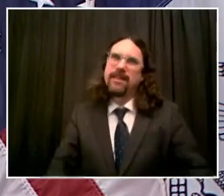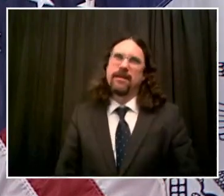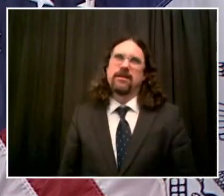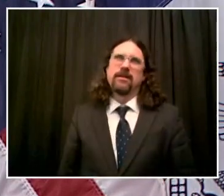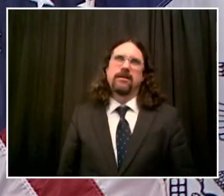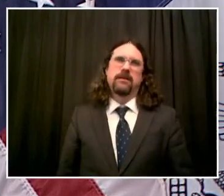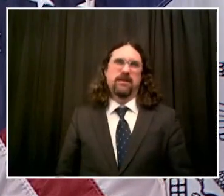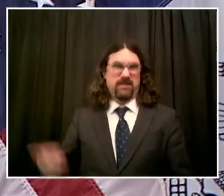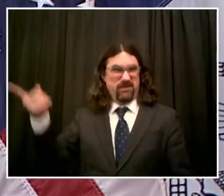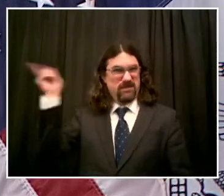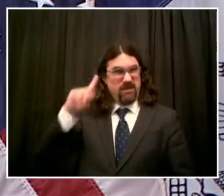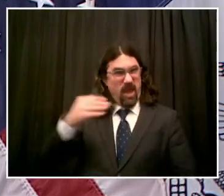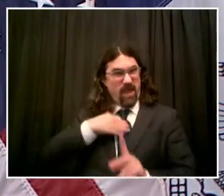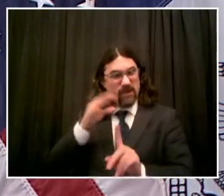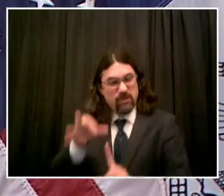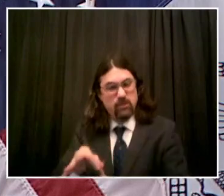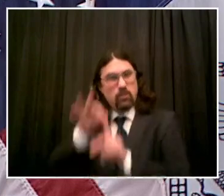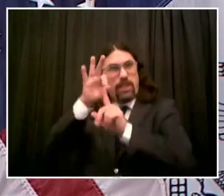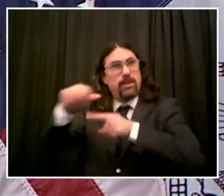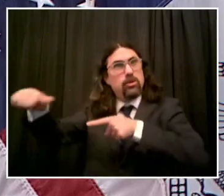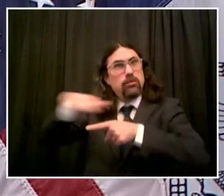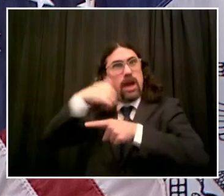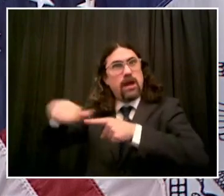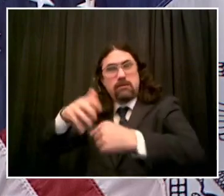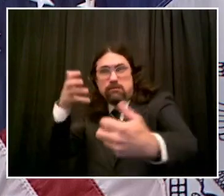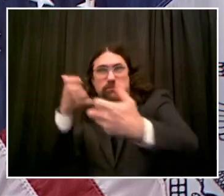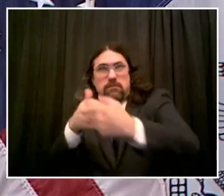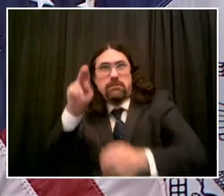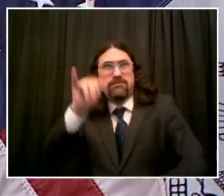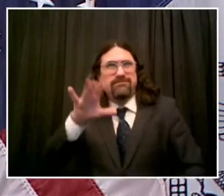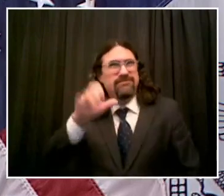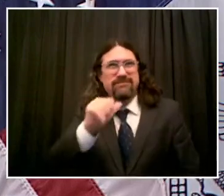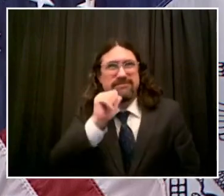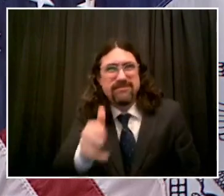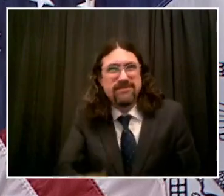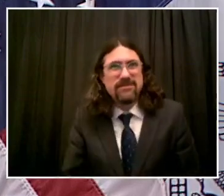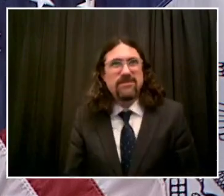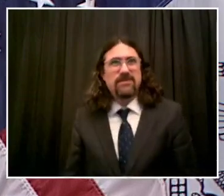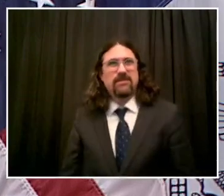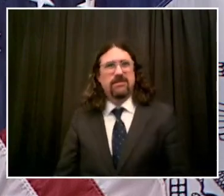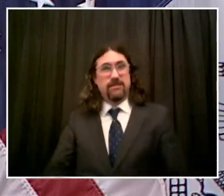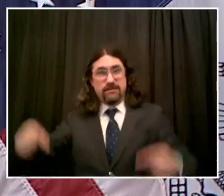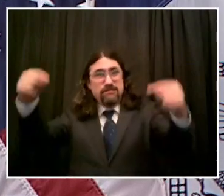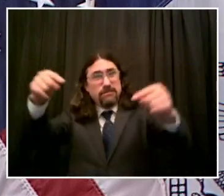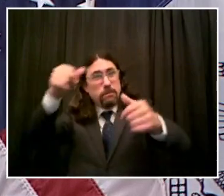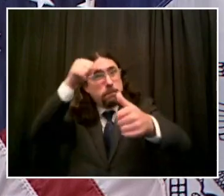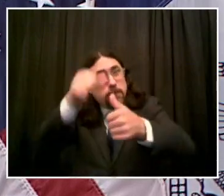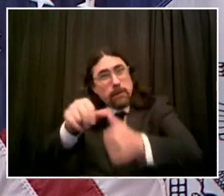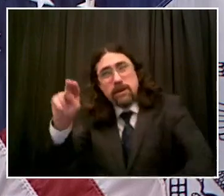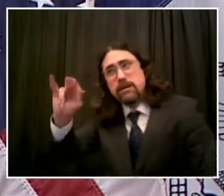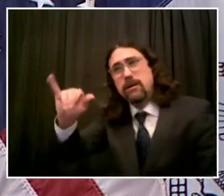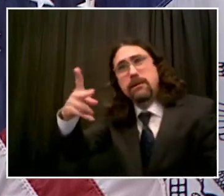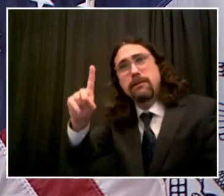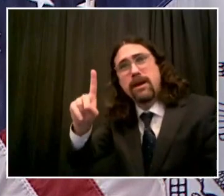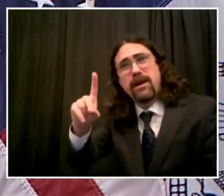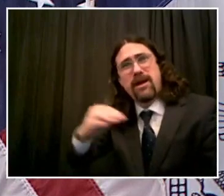TRAINED FOR THE SITUATION, 36 MEMBERS OF THE NYPD HANDLE -- IS A COMPLEX? YES.